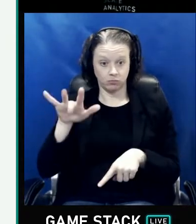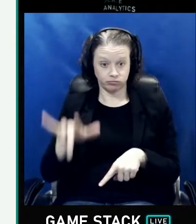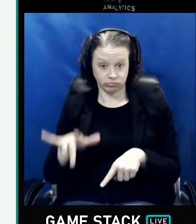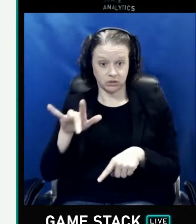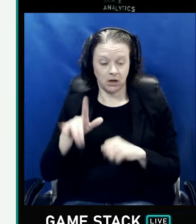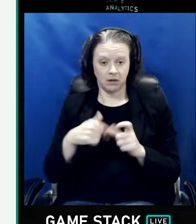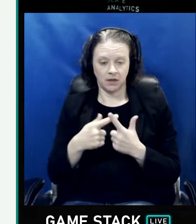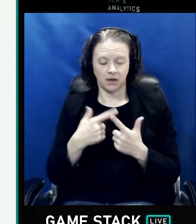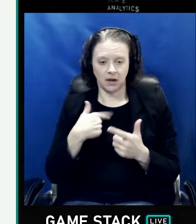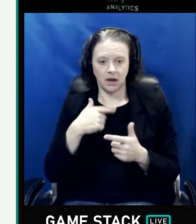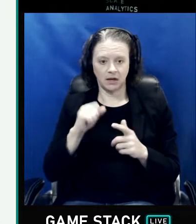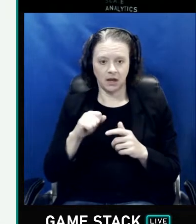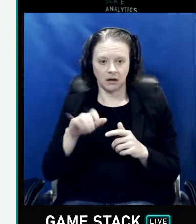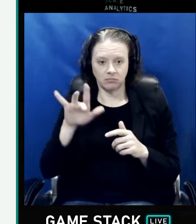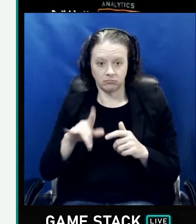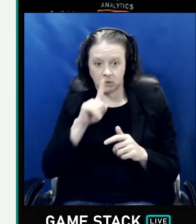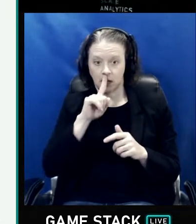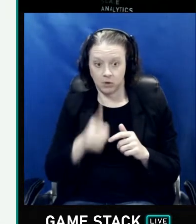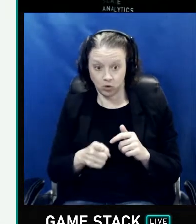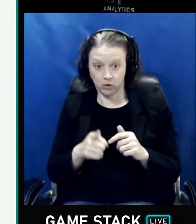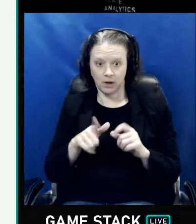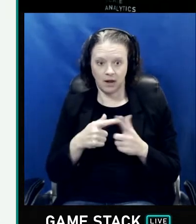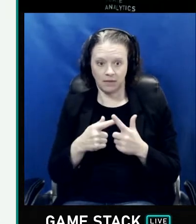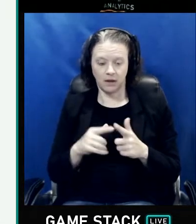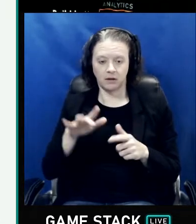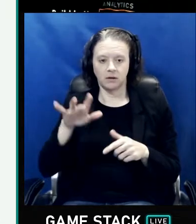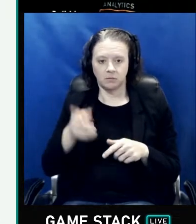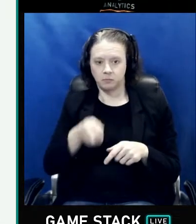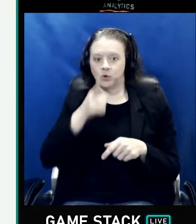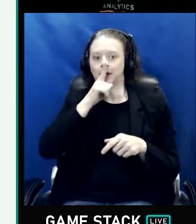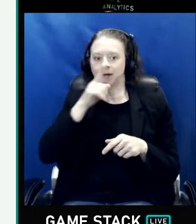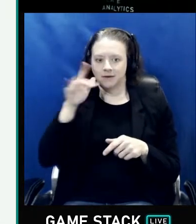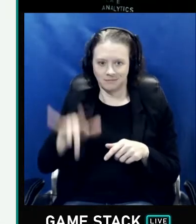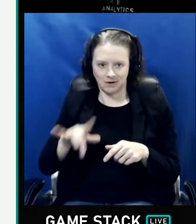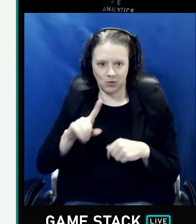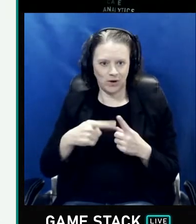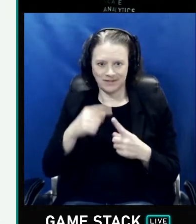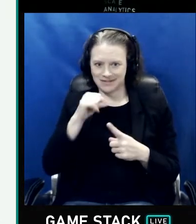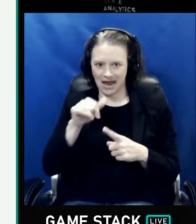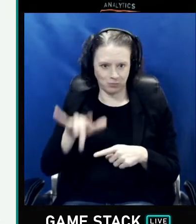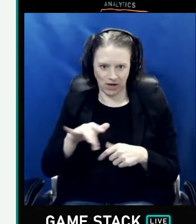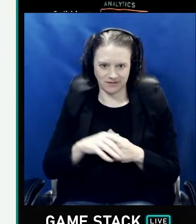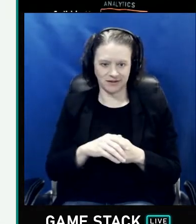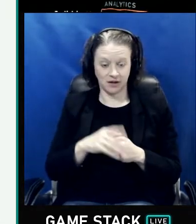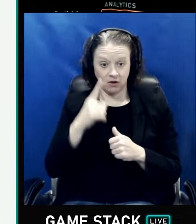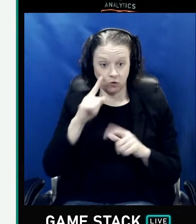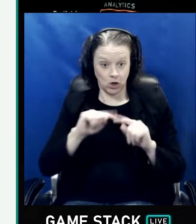can unmute and then mute again when it's not pressed. For teams-based permission setup,